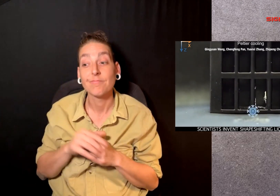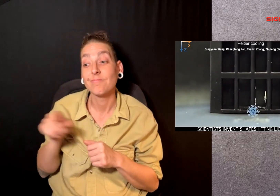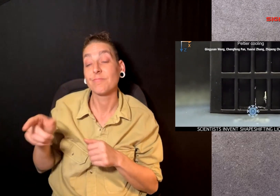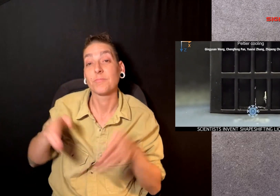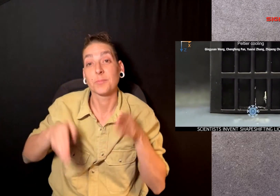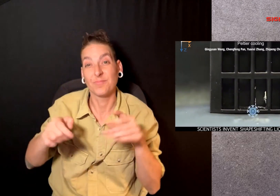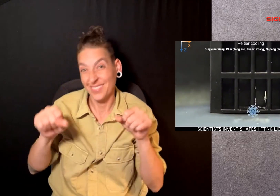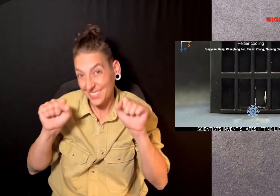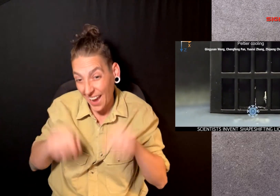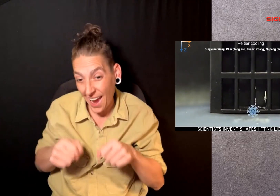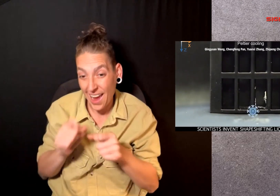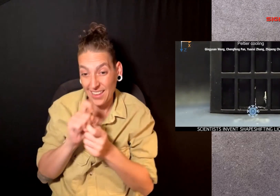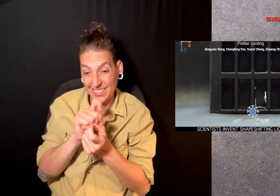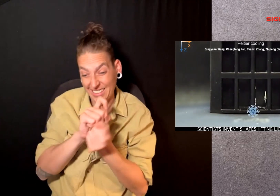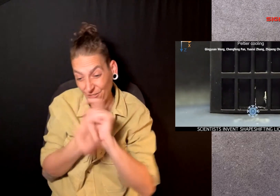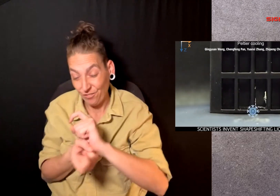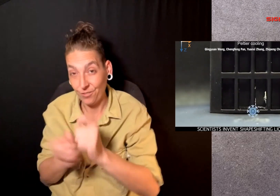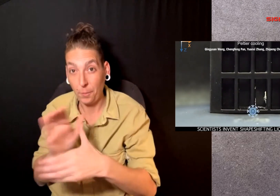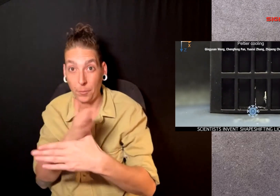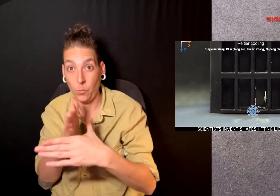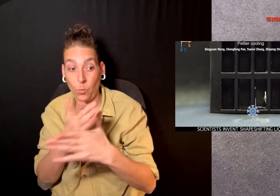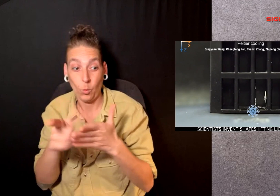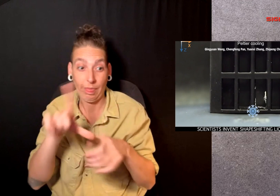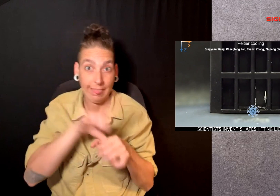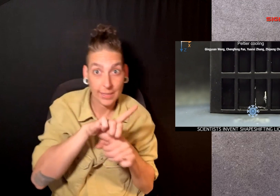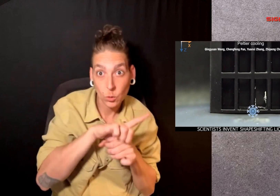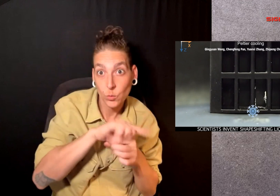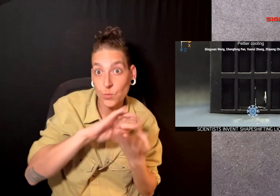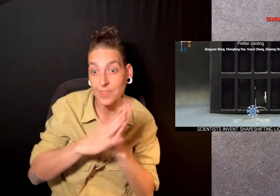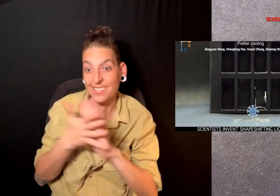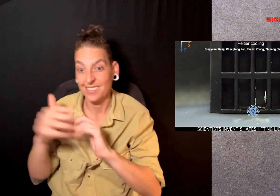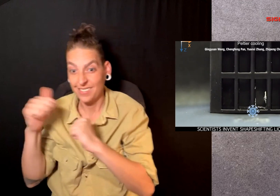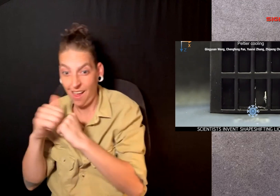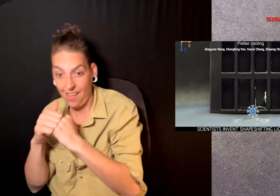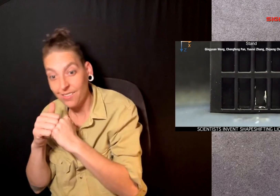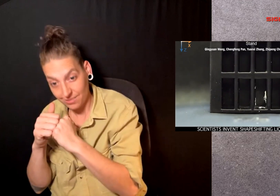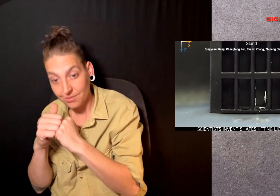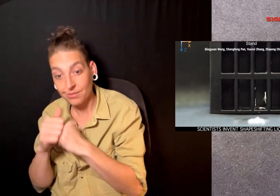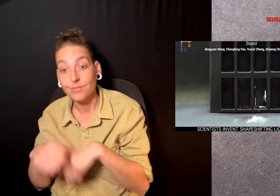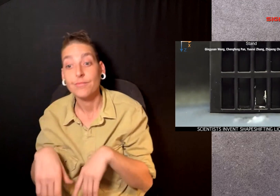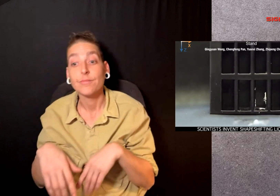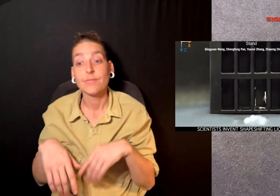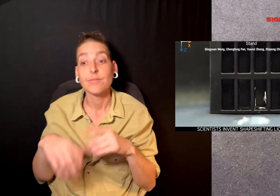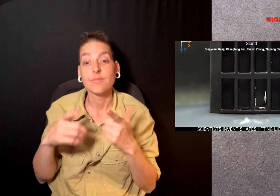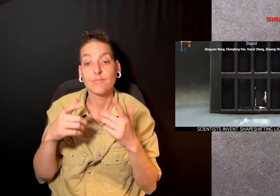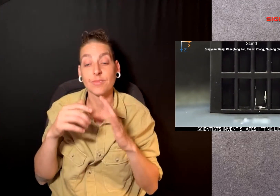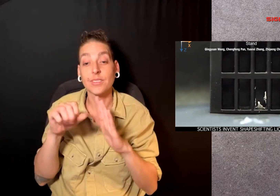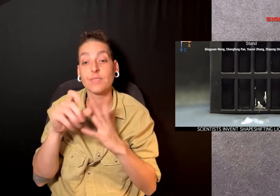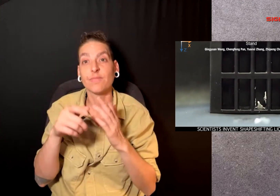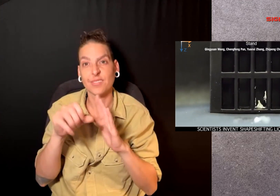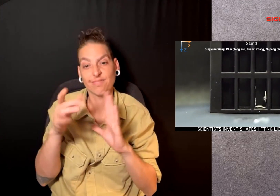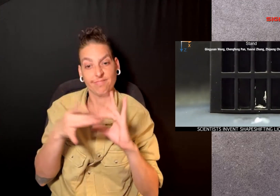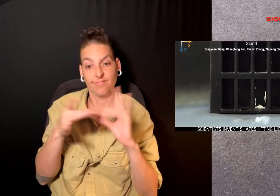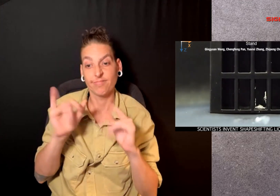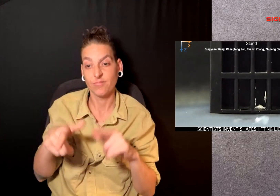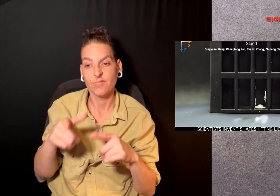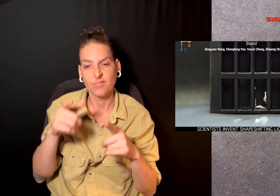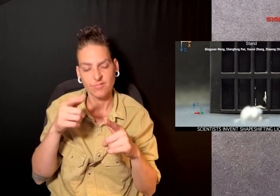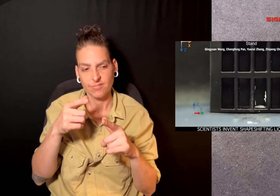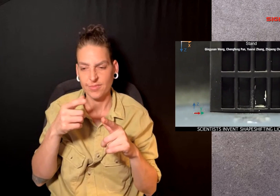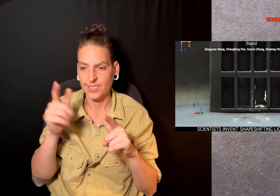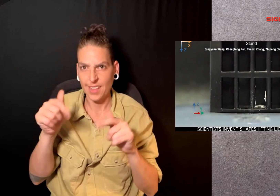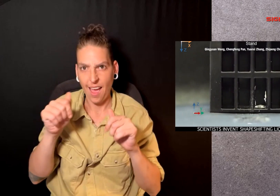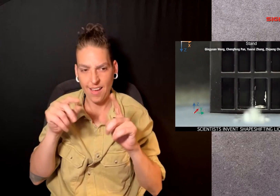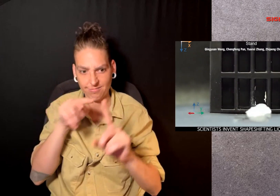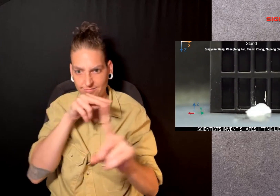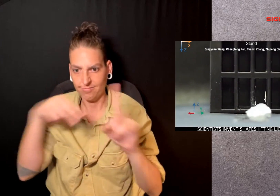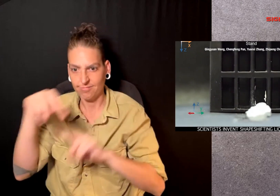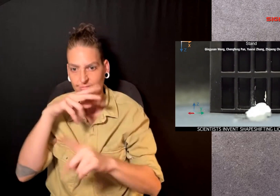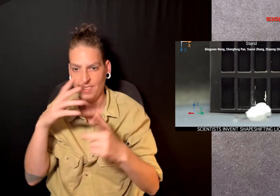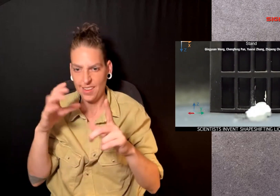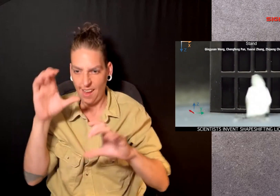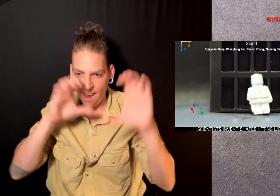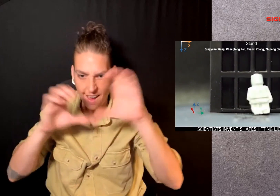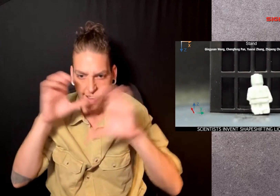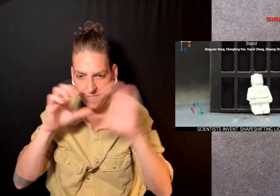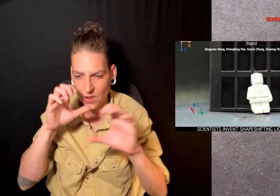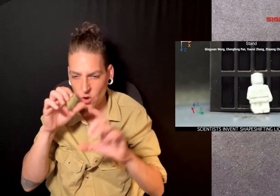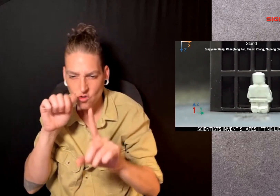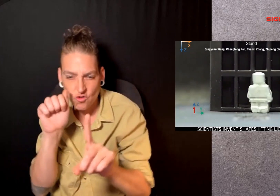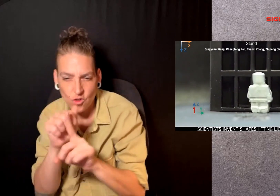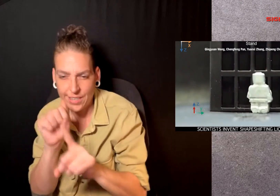they can shift between liquid and solid states to navigate tricky and compromising environments